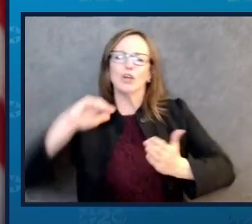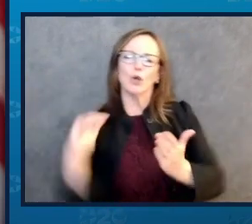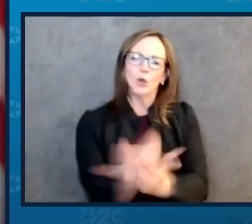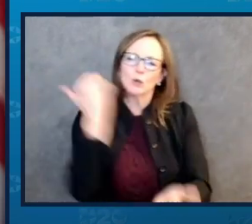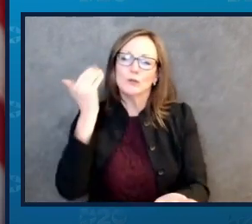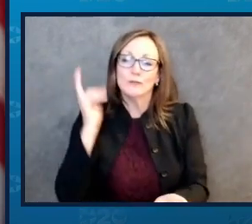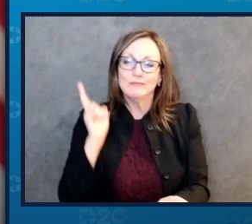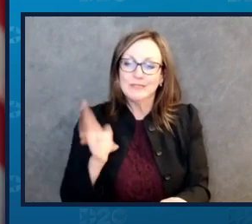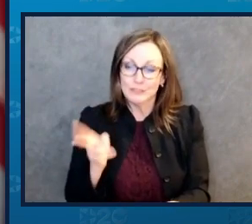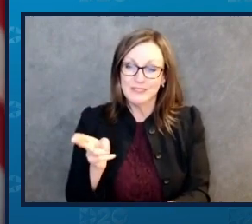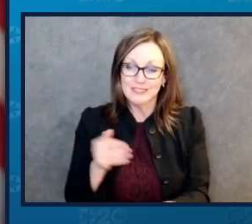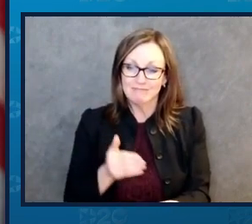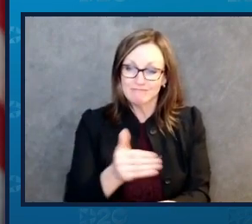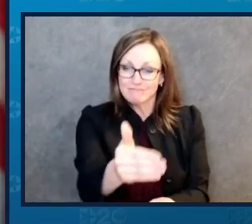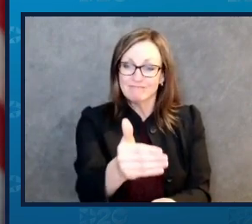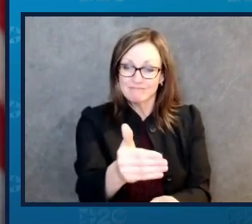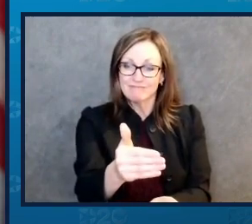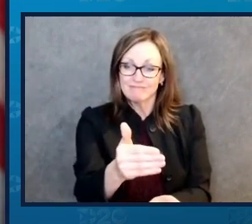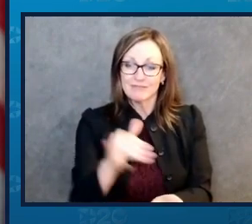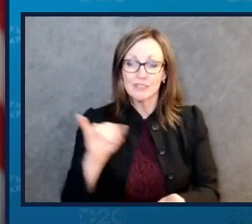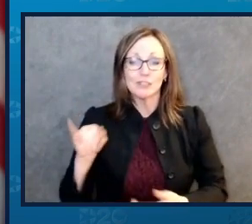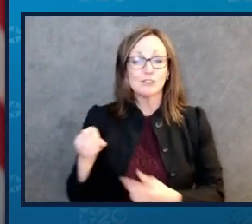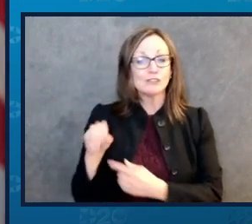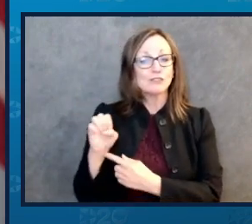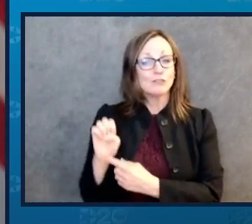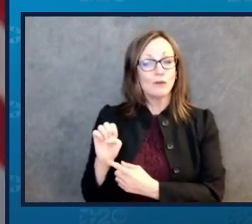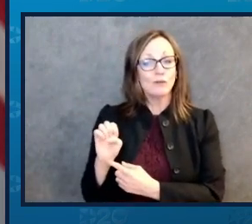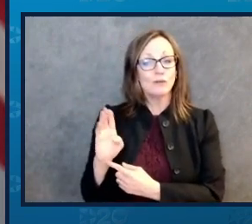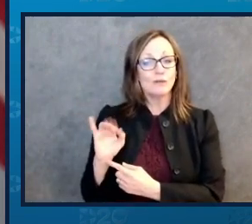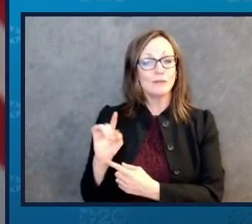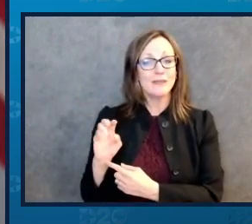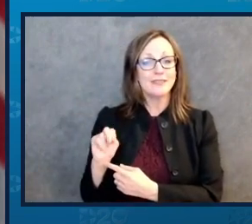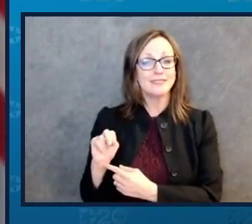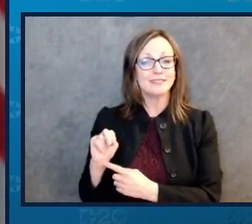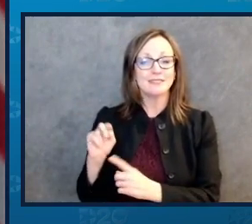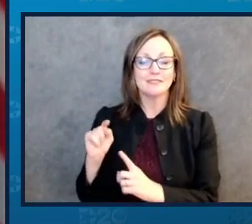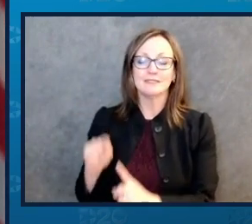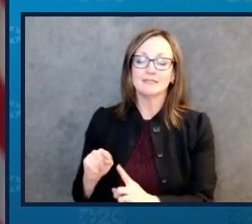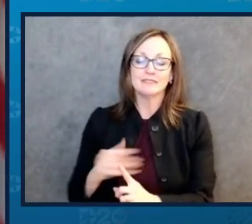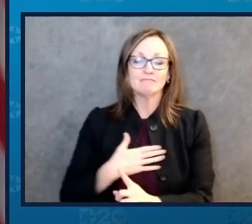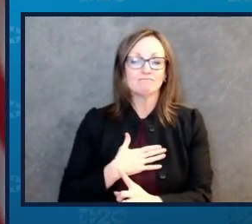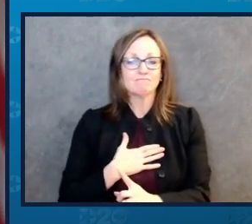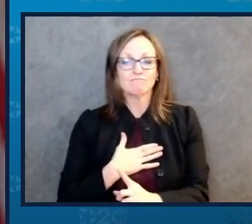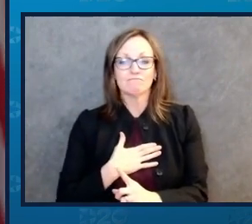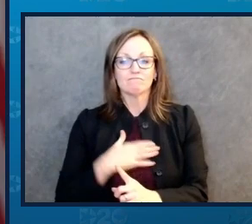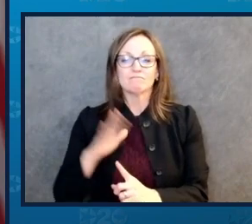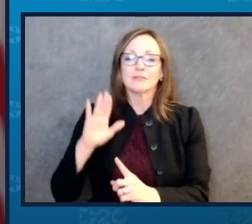TOGETHER.